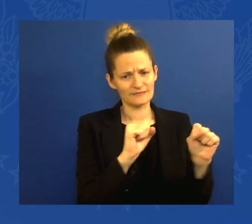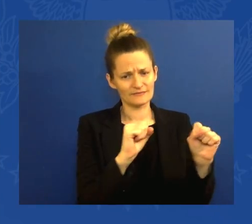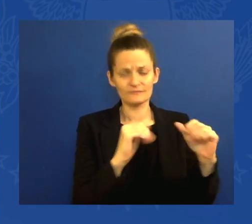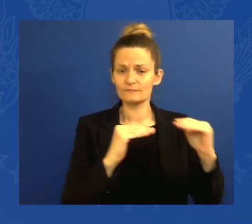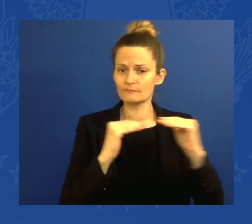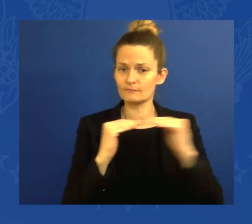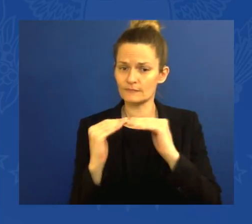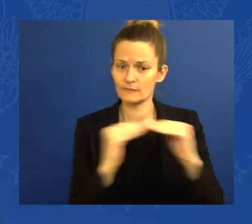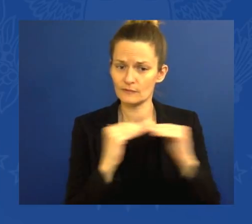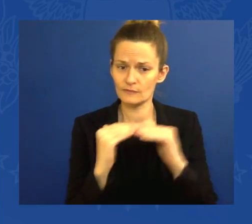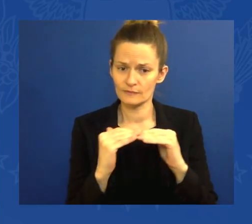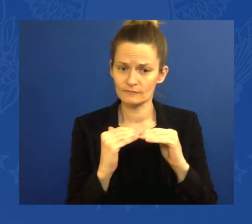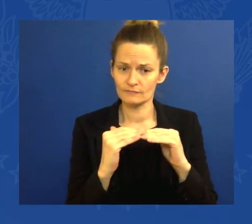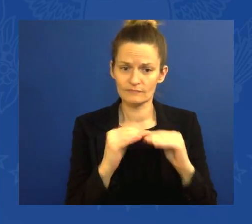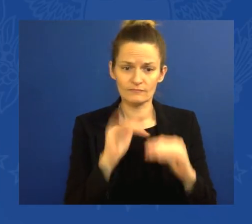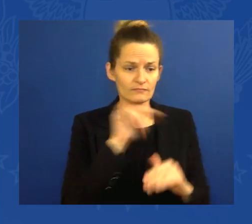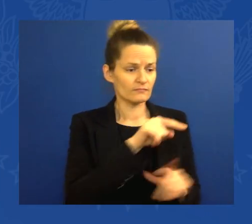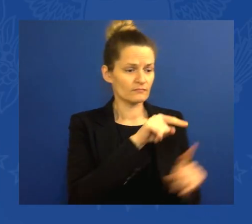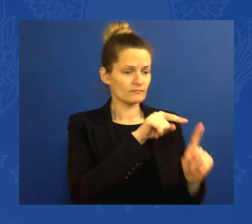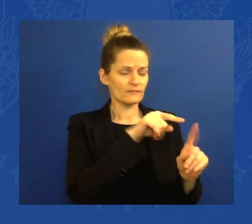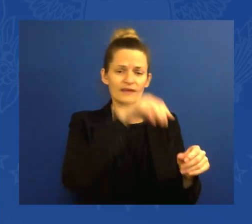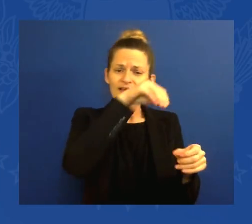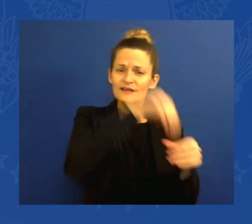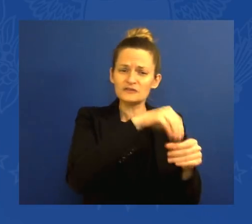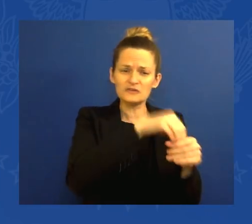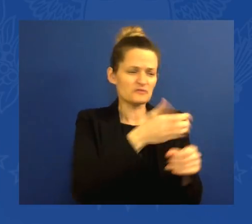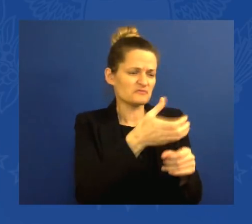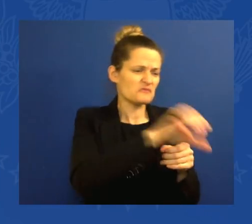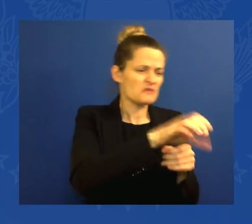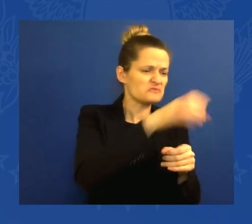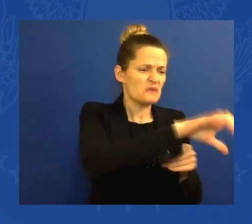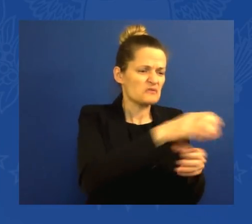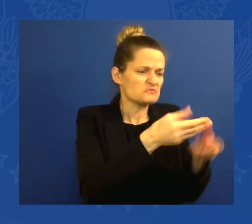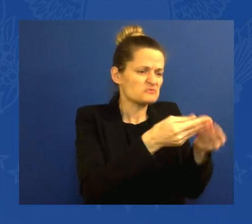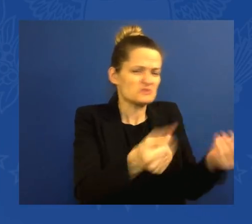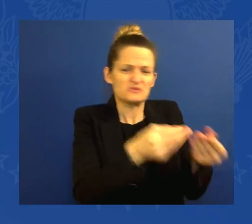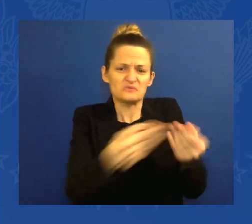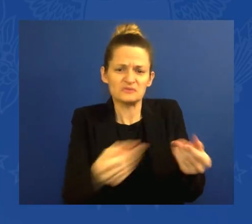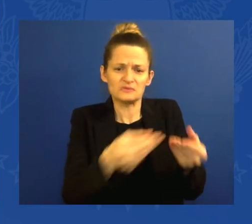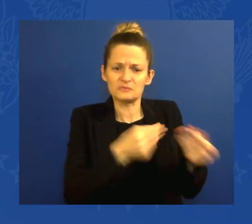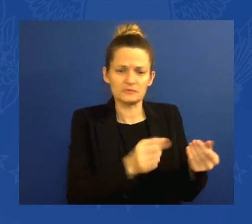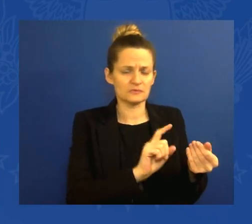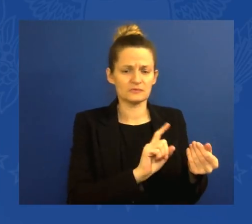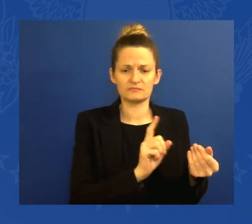of sexual assault and harassment. It shields predators instead of holding them accountable